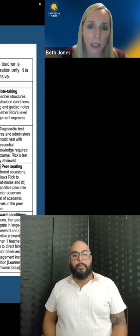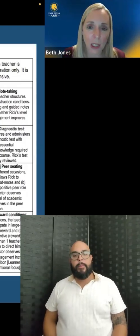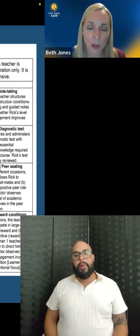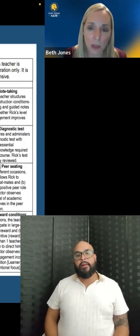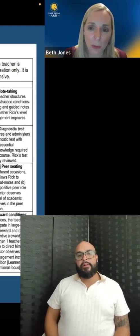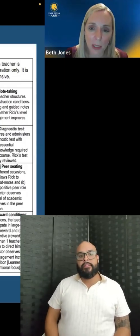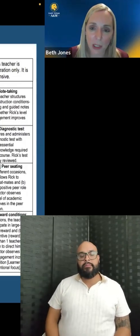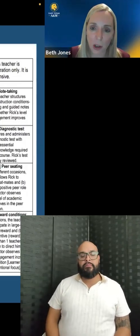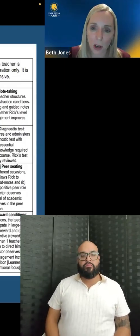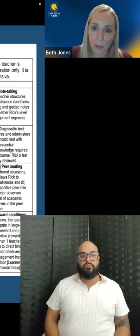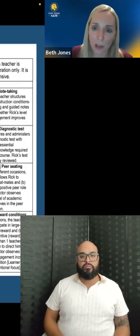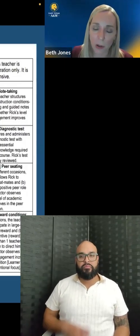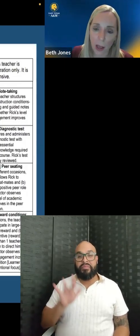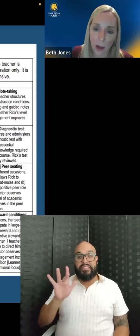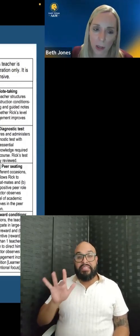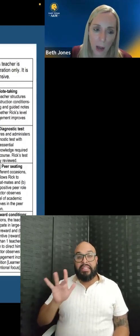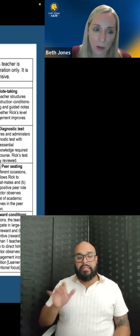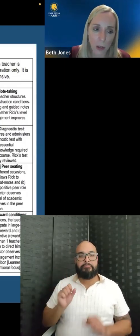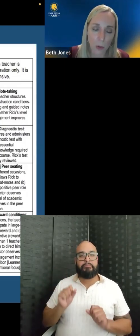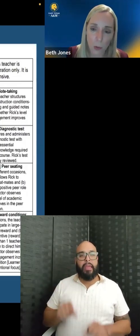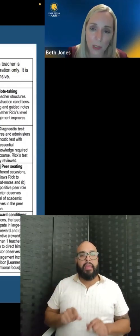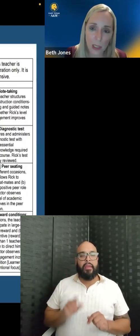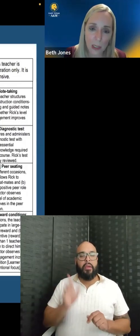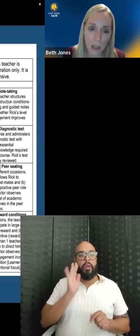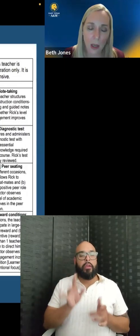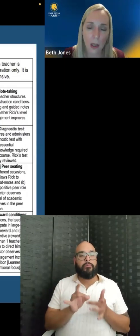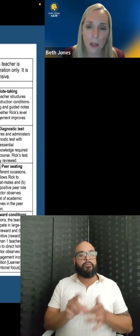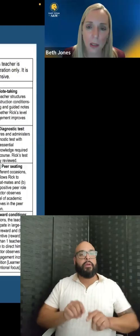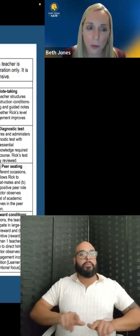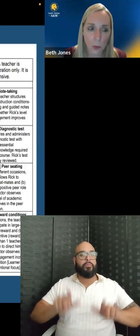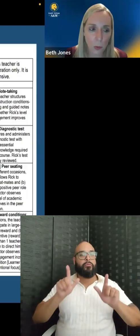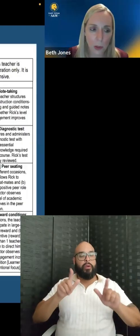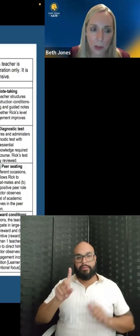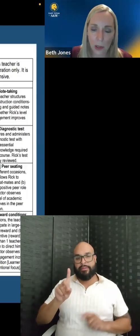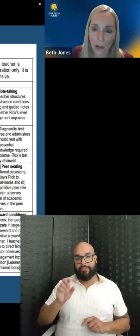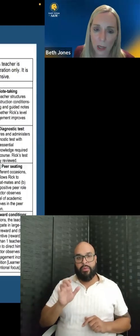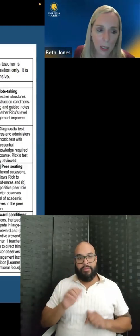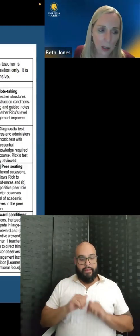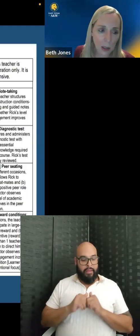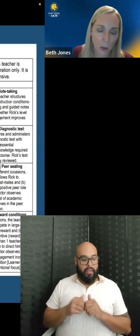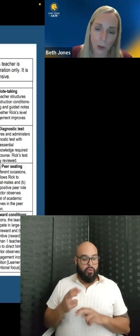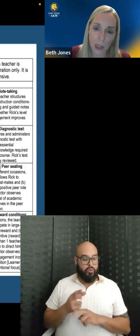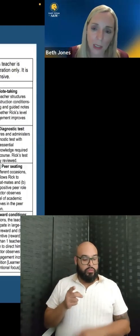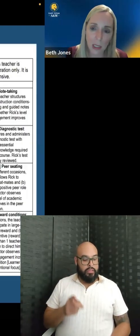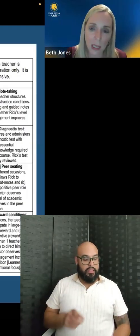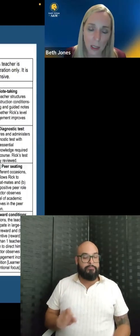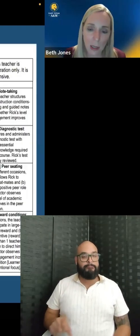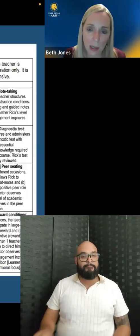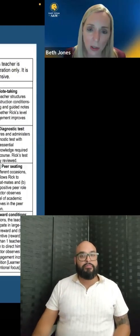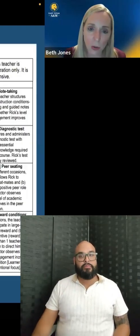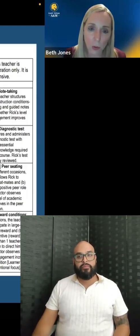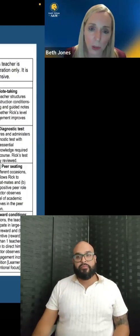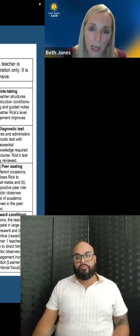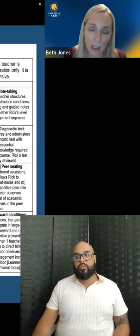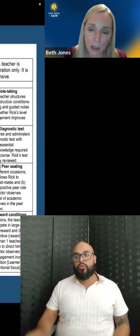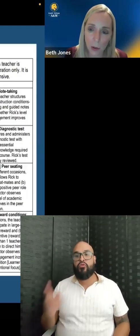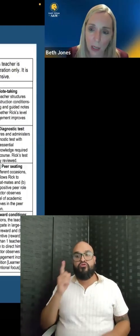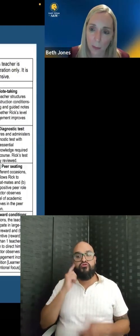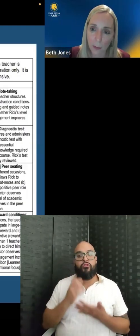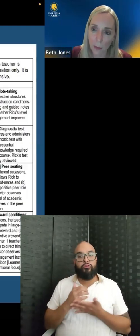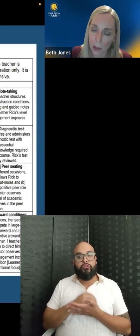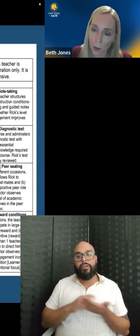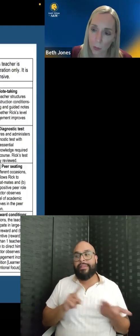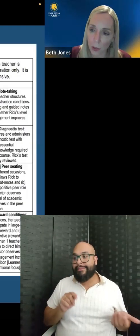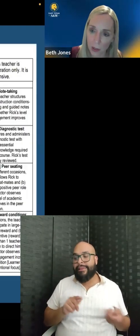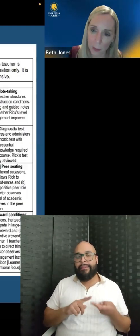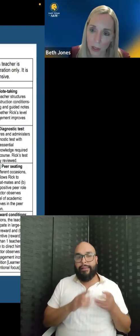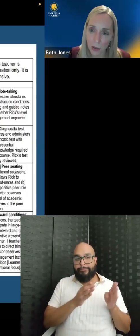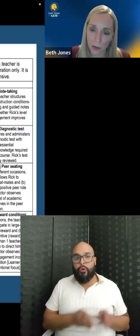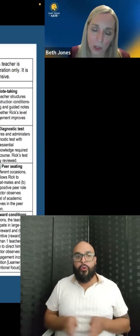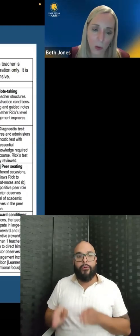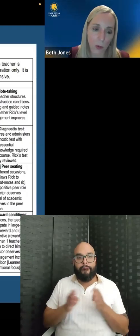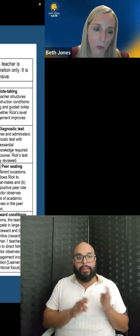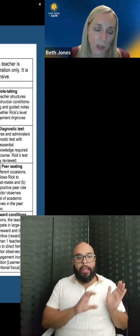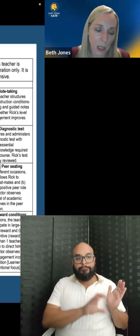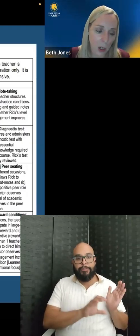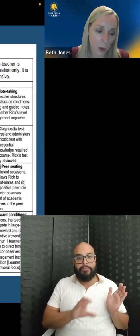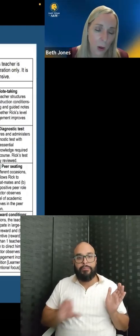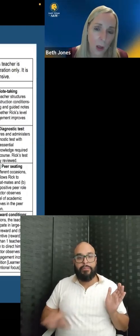It will take you to a specific document on how to use this to gather data and organize the data as you look at it to kind of, you know, look at the puzzle of what's going on with the kiddo.